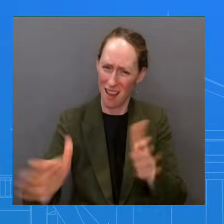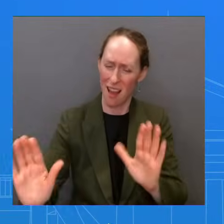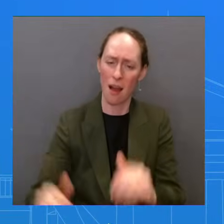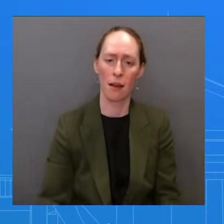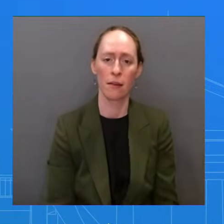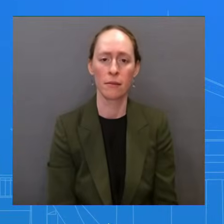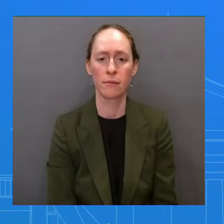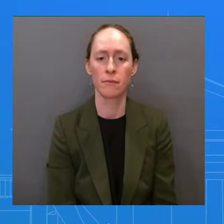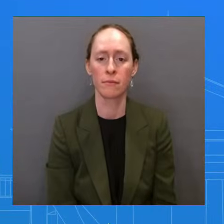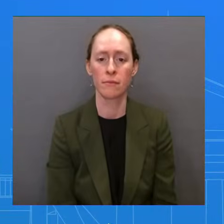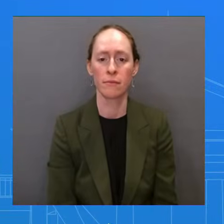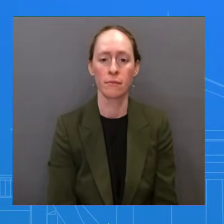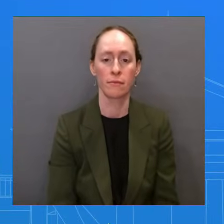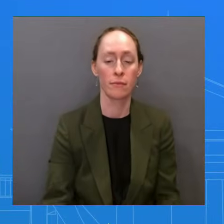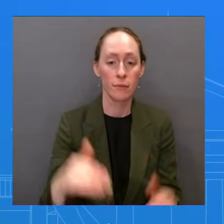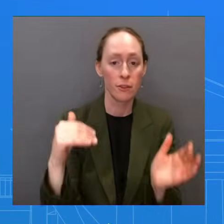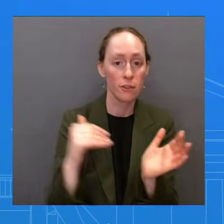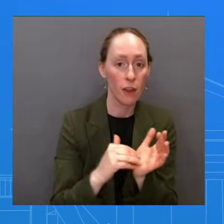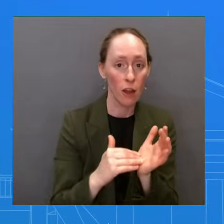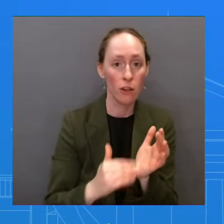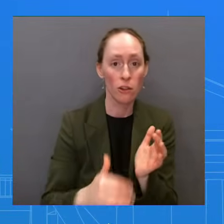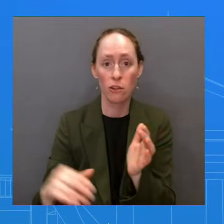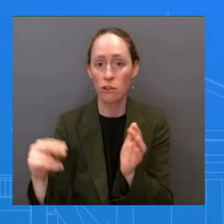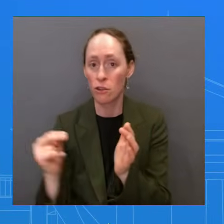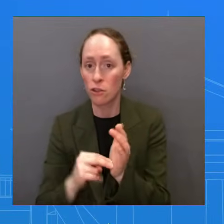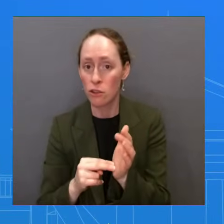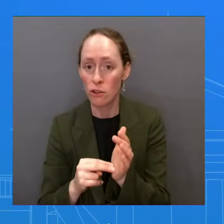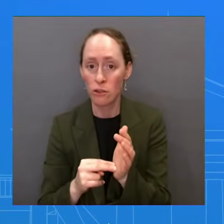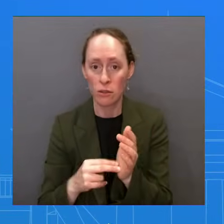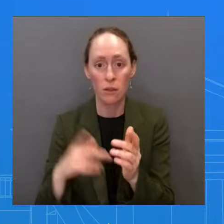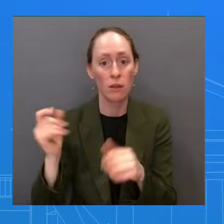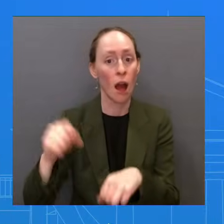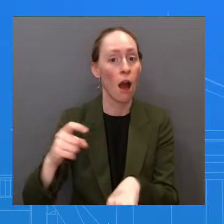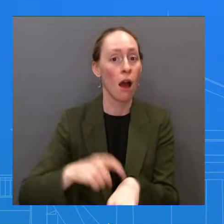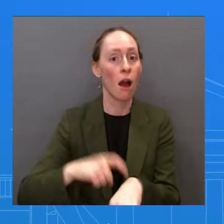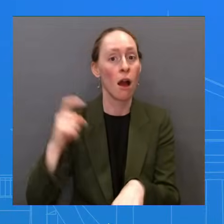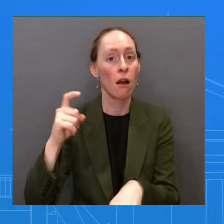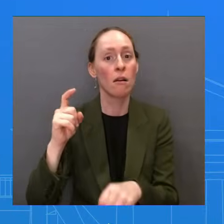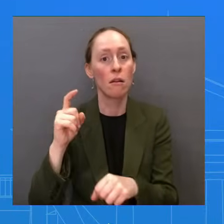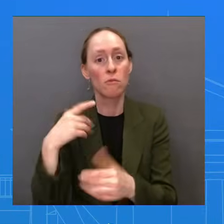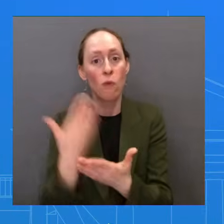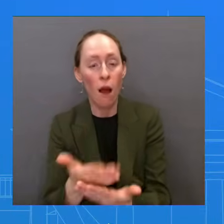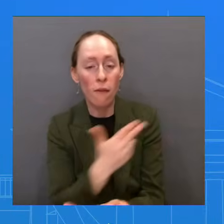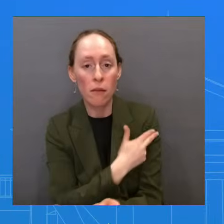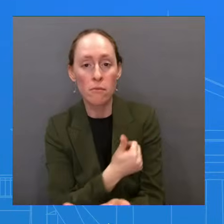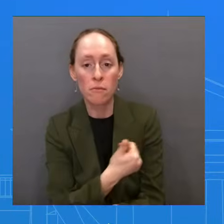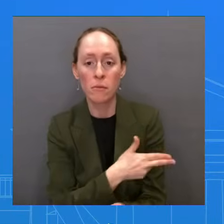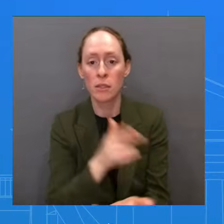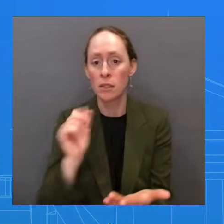for the civilians to access vital resources as well. USAID -- USAID announced the deployment